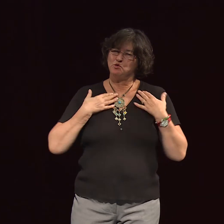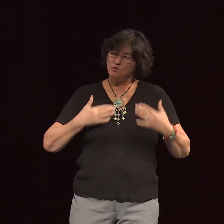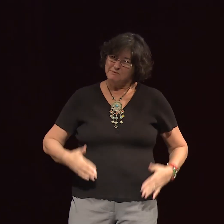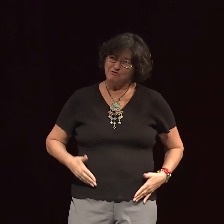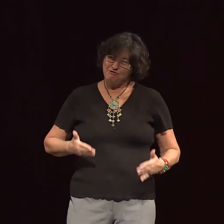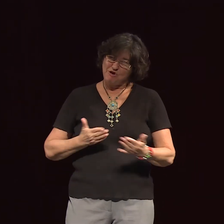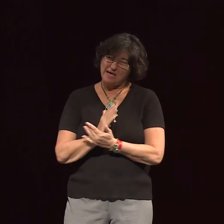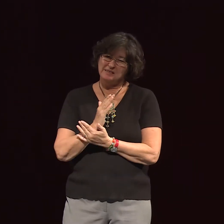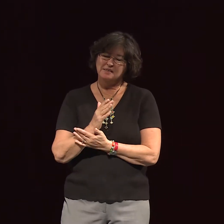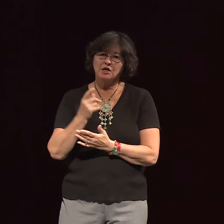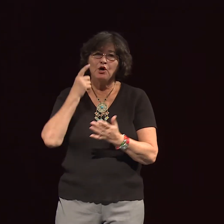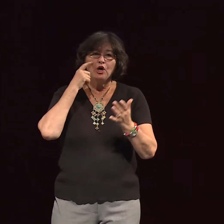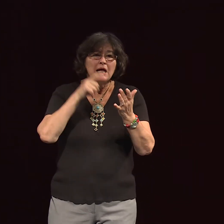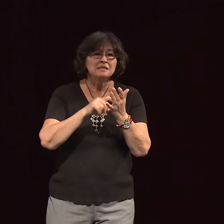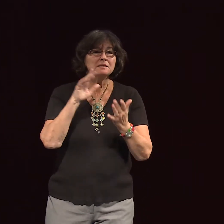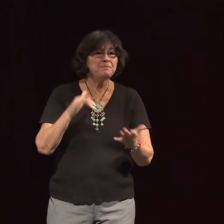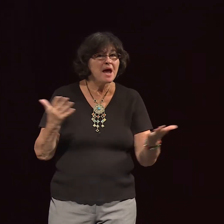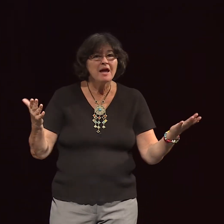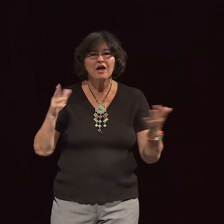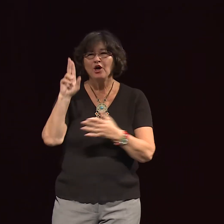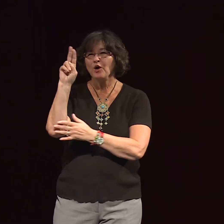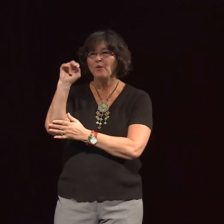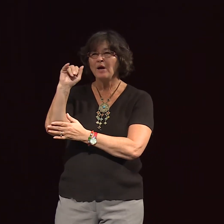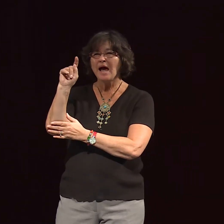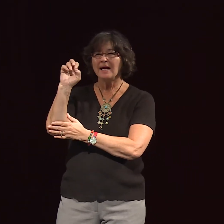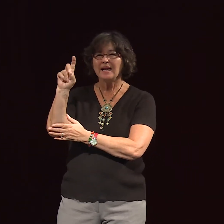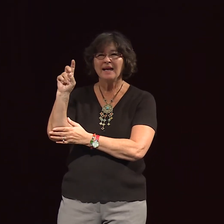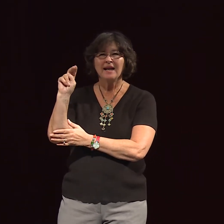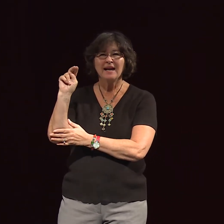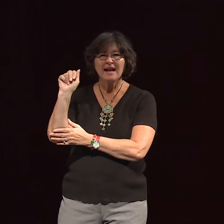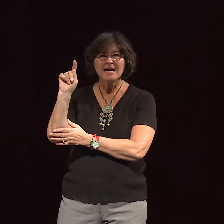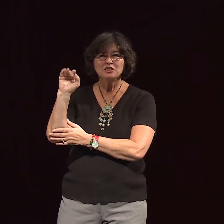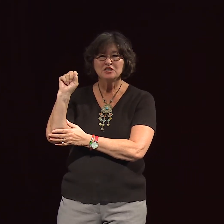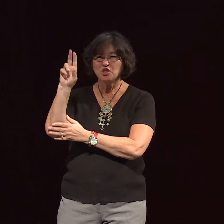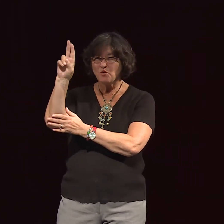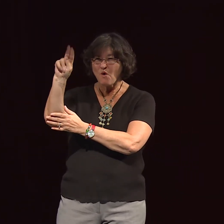but babies are born with these innate human rights.